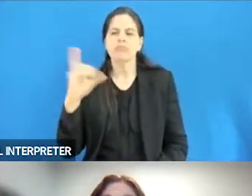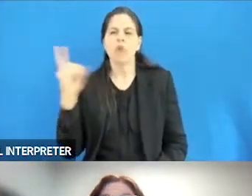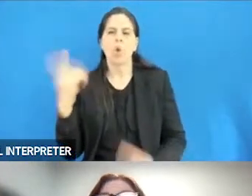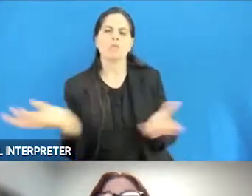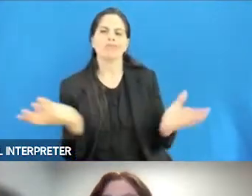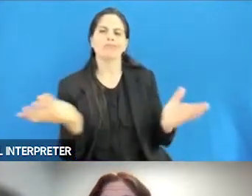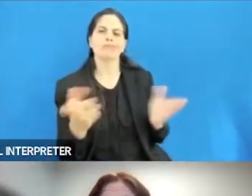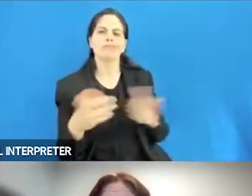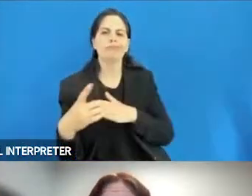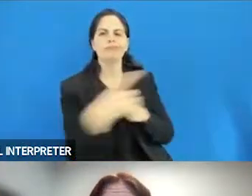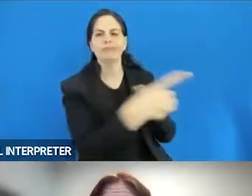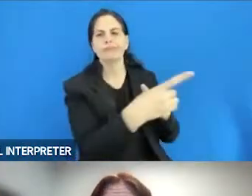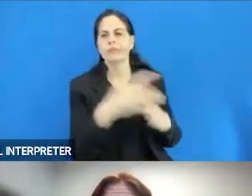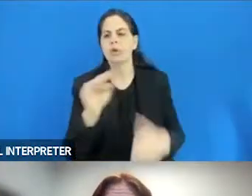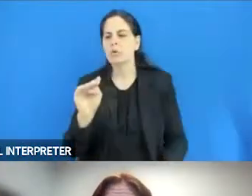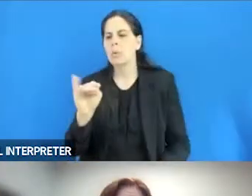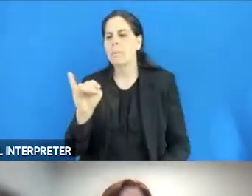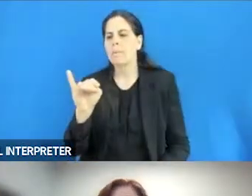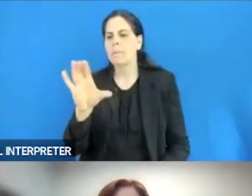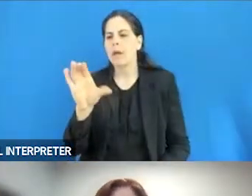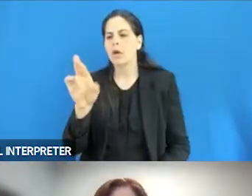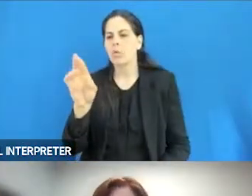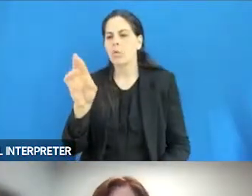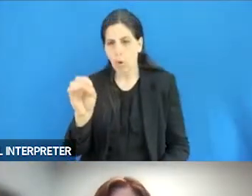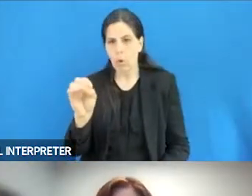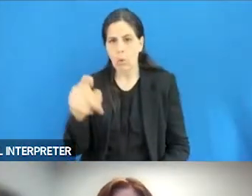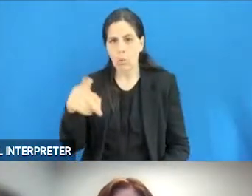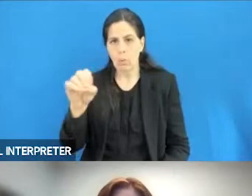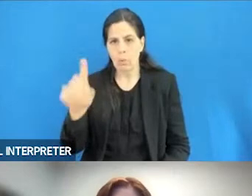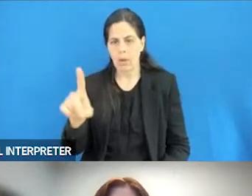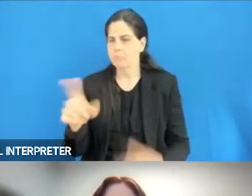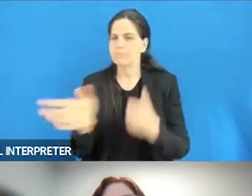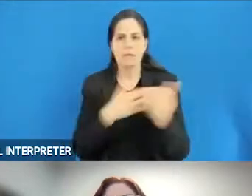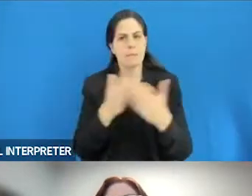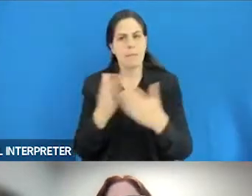regardless of their monetization. I wanna stop for a second and make that really clear.